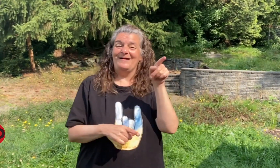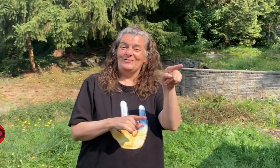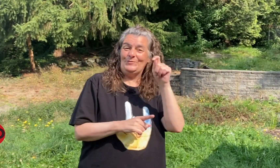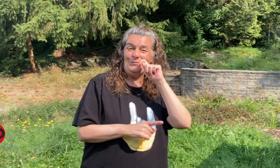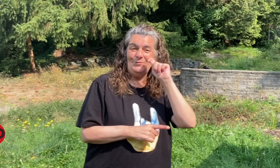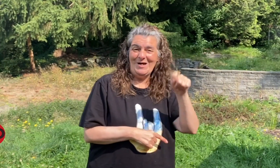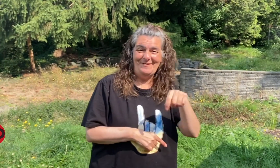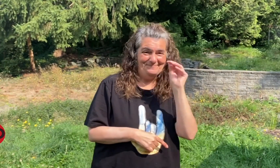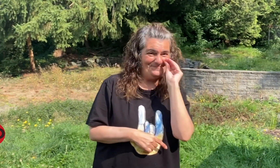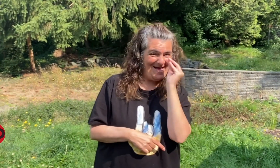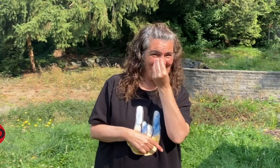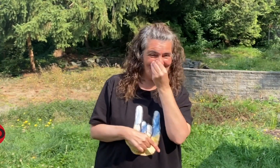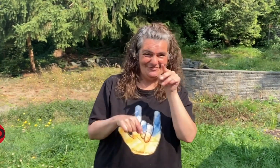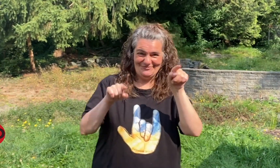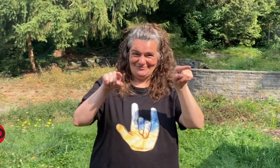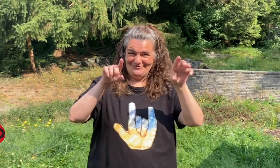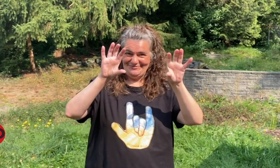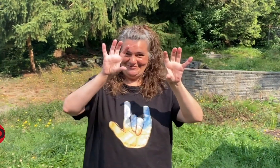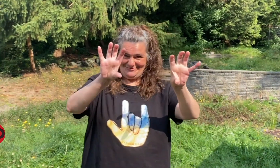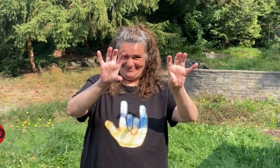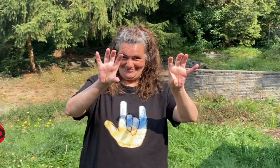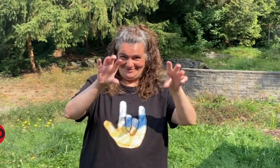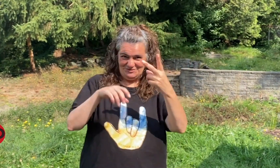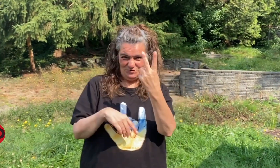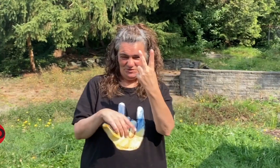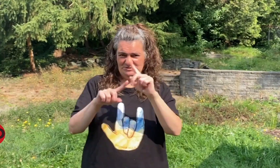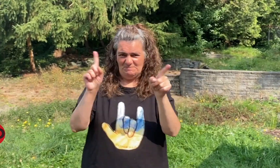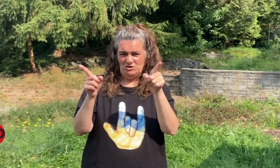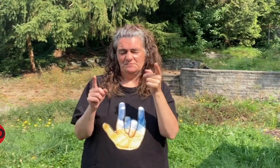and Ukraine sunflower.